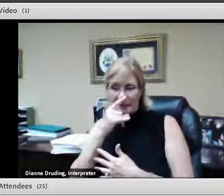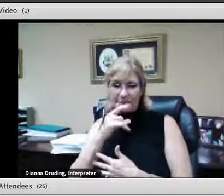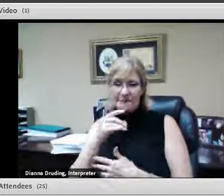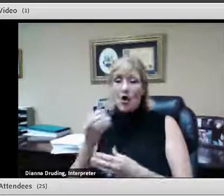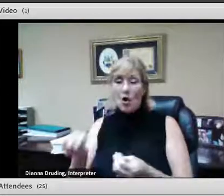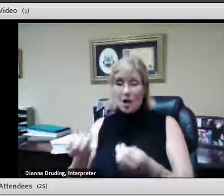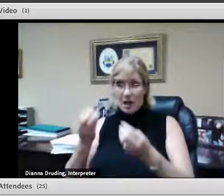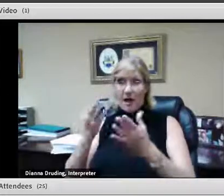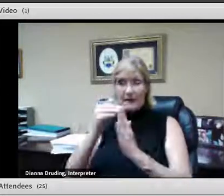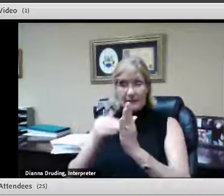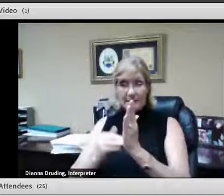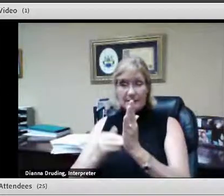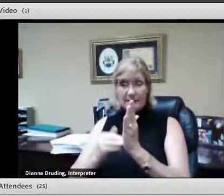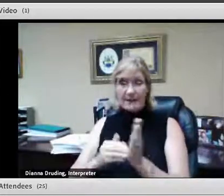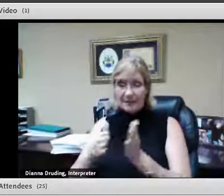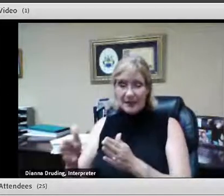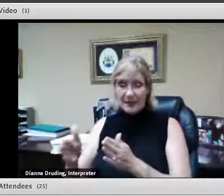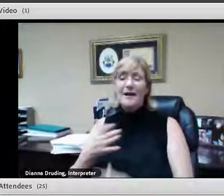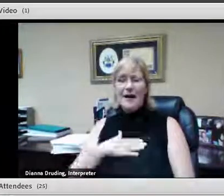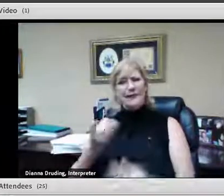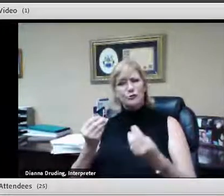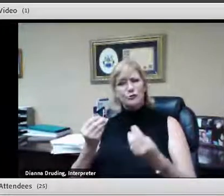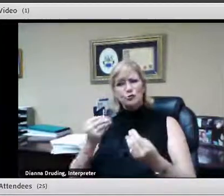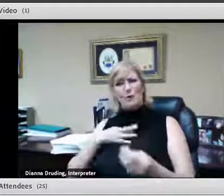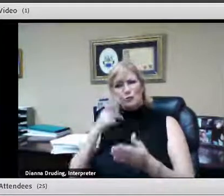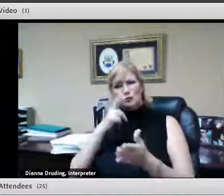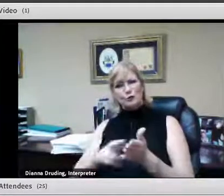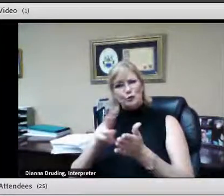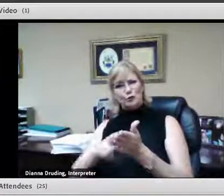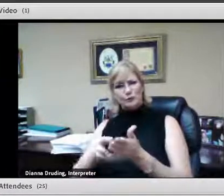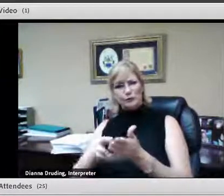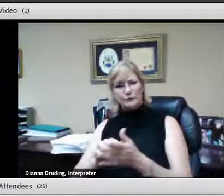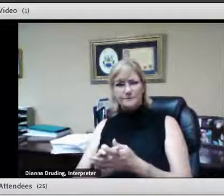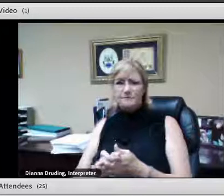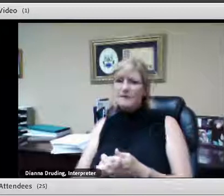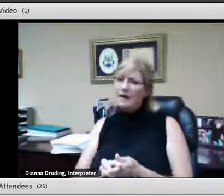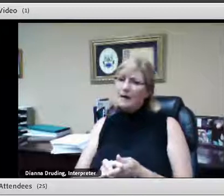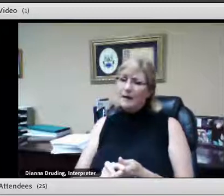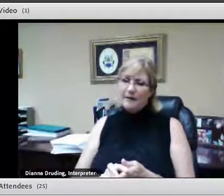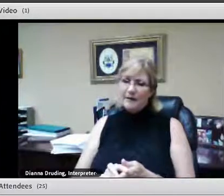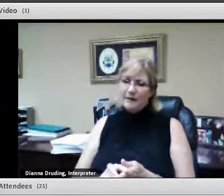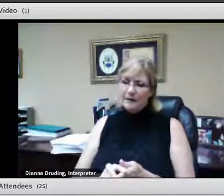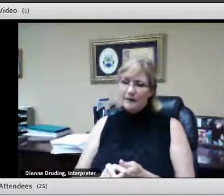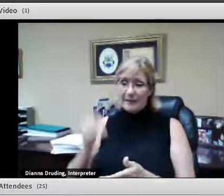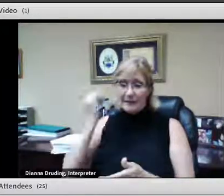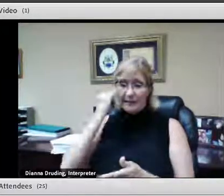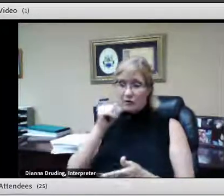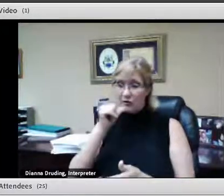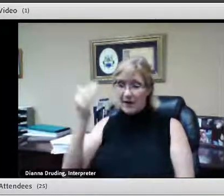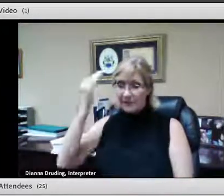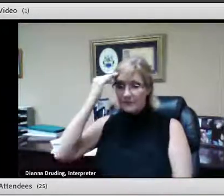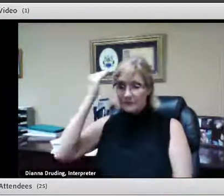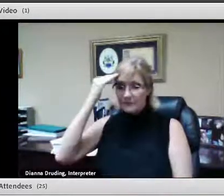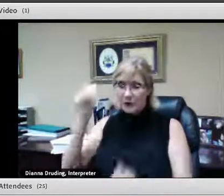Ryan: I do my research. So, what is Minecraft? If you're not that familiar with it, Minecraft,